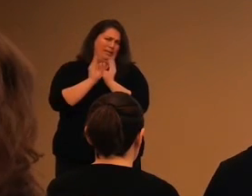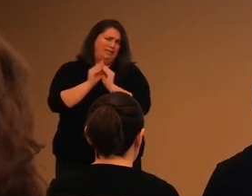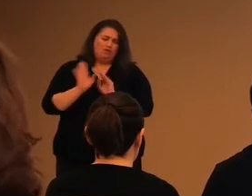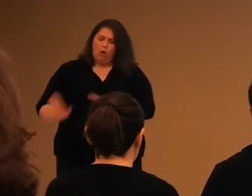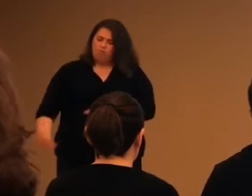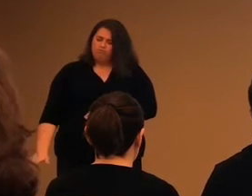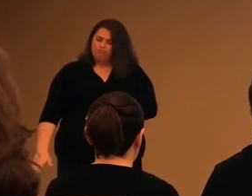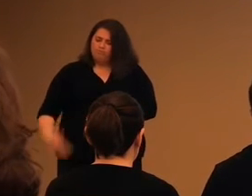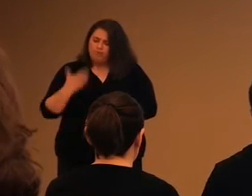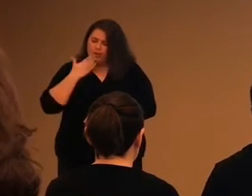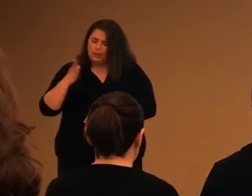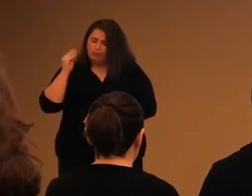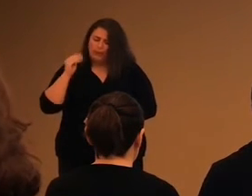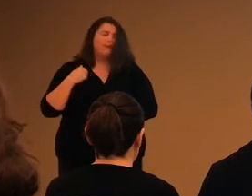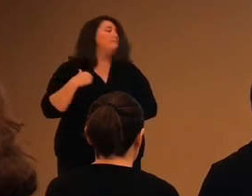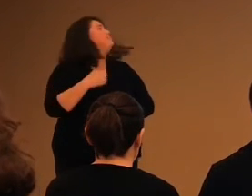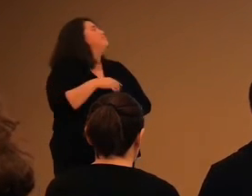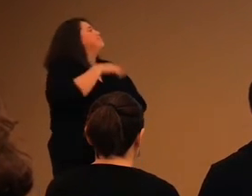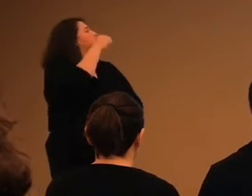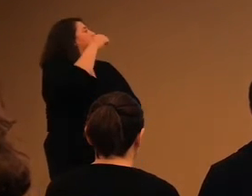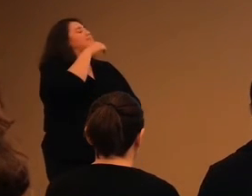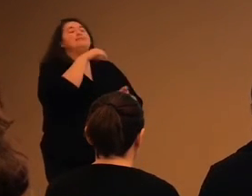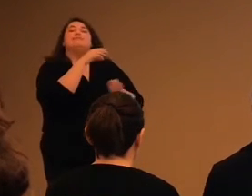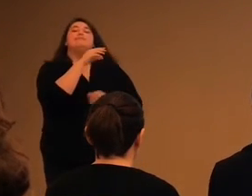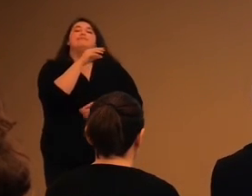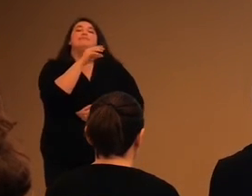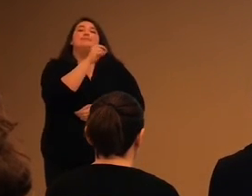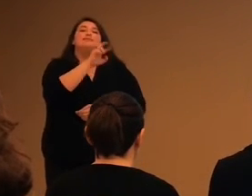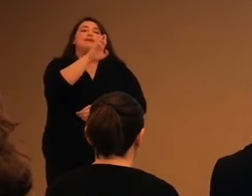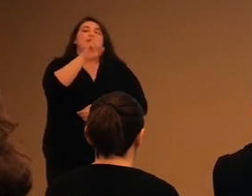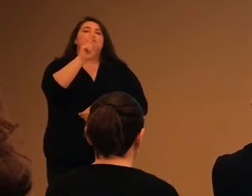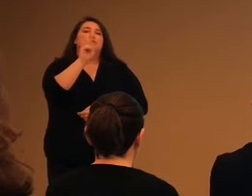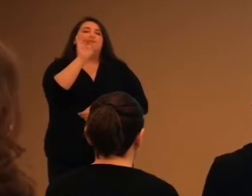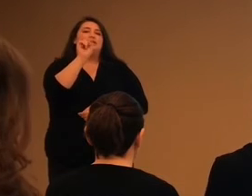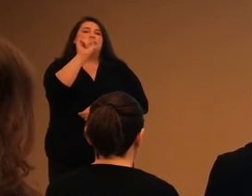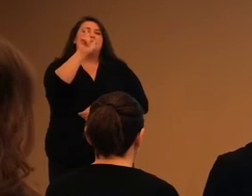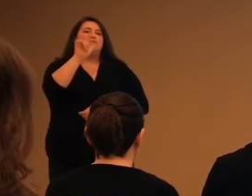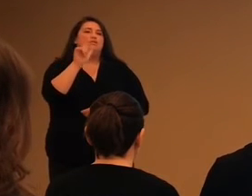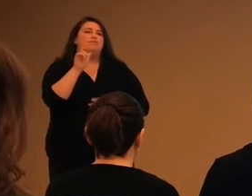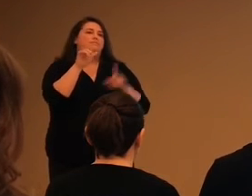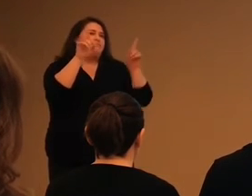Here's doctor Kissel testing for the monitors, we have the input devices by